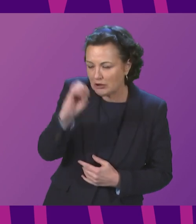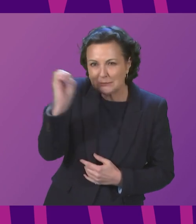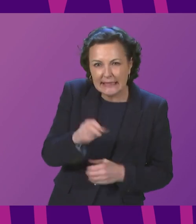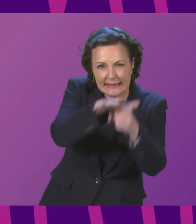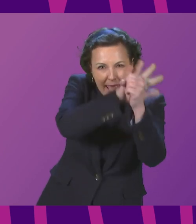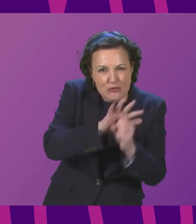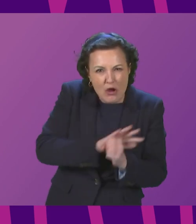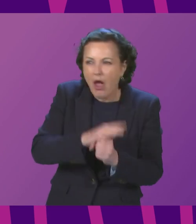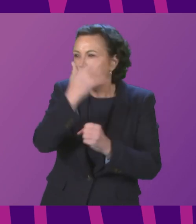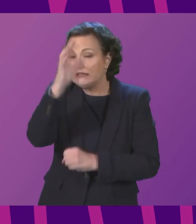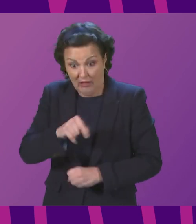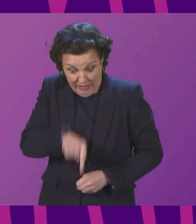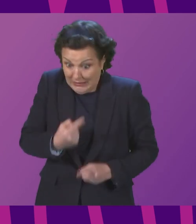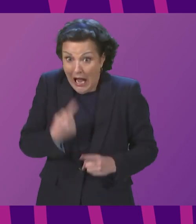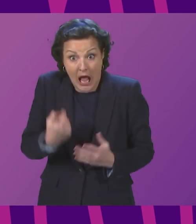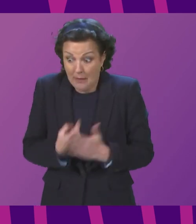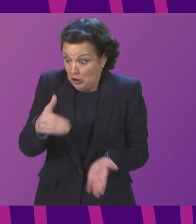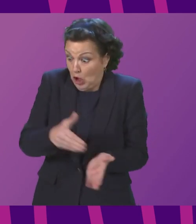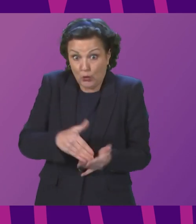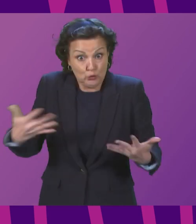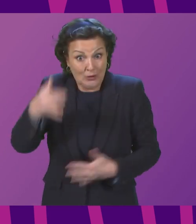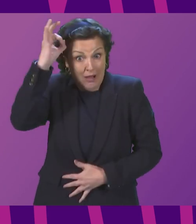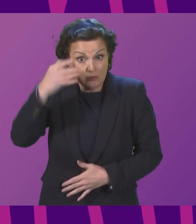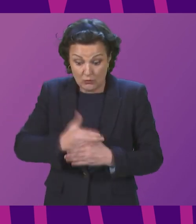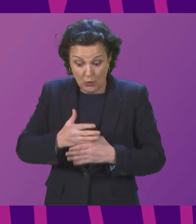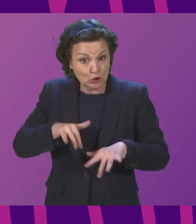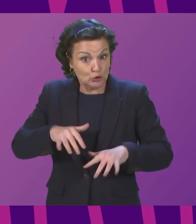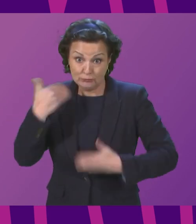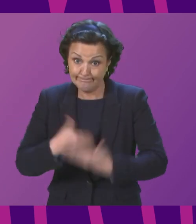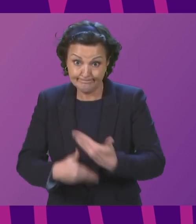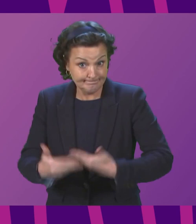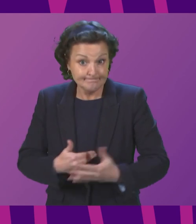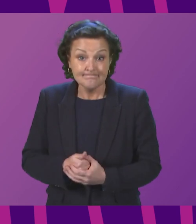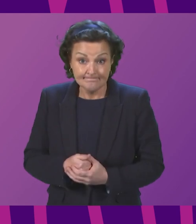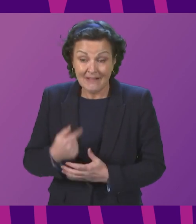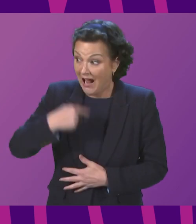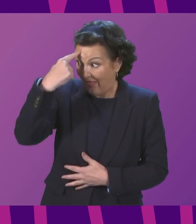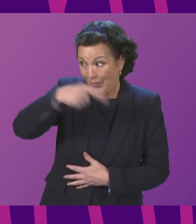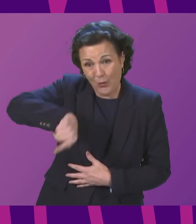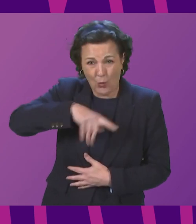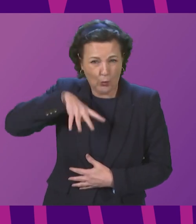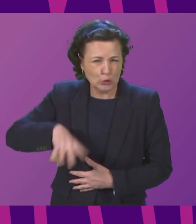work is being done quickly; councils are working hard on the issue, which is what everybody would expect.